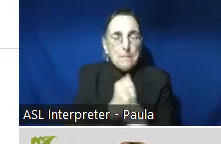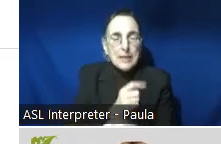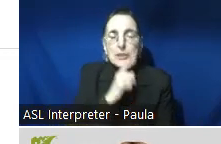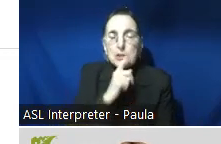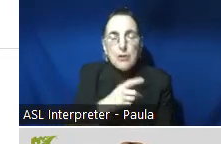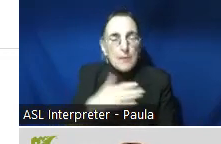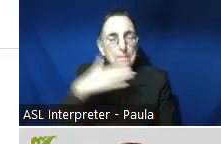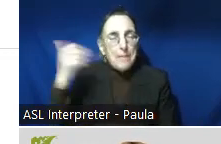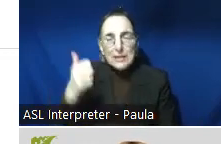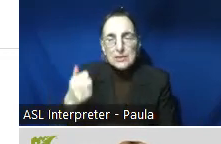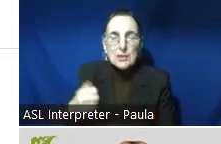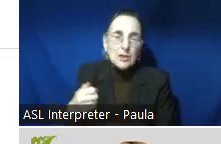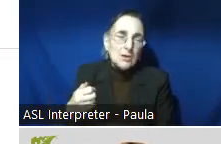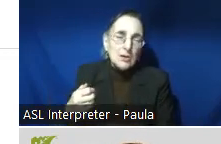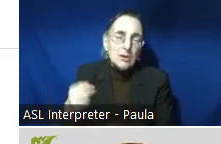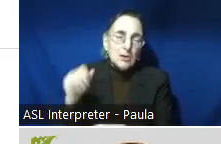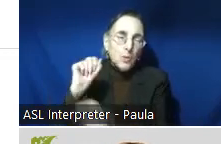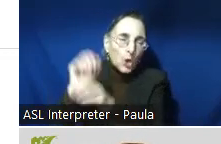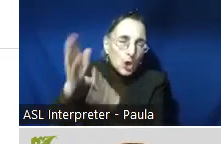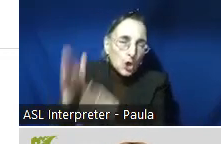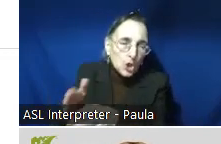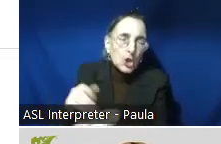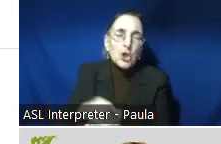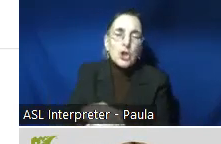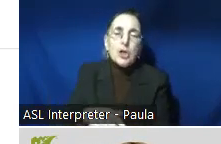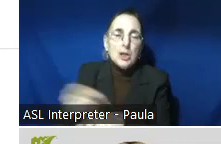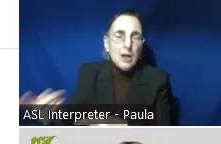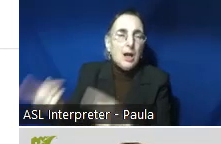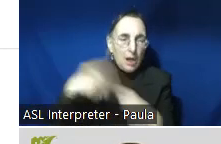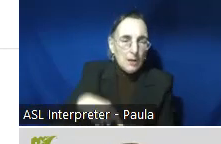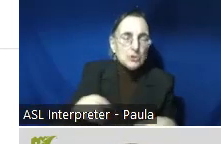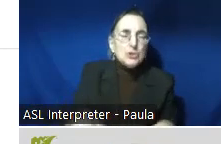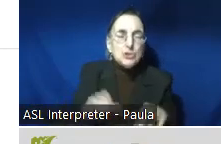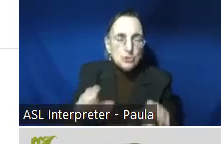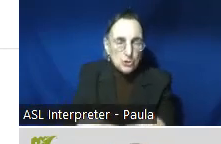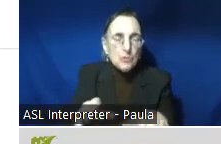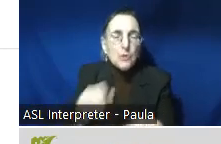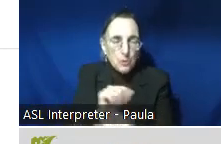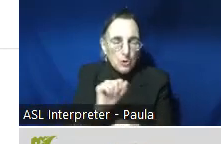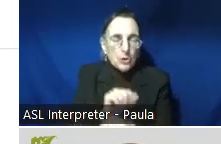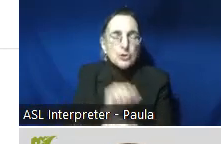contractor and the best work is being done to address the health issues. And for long-term